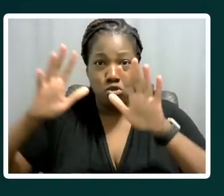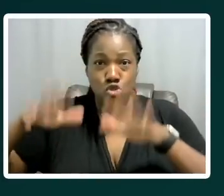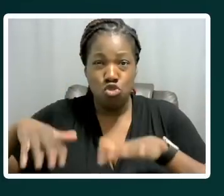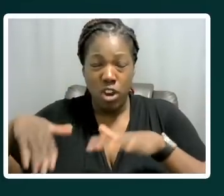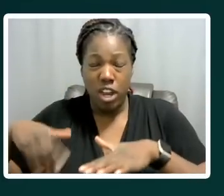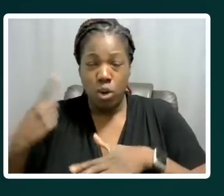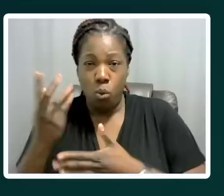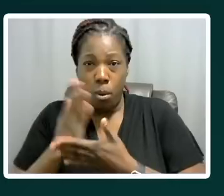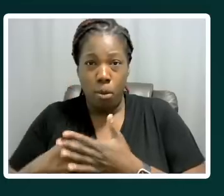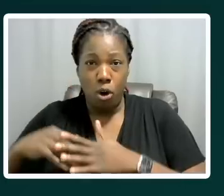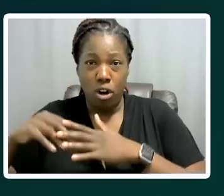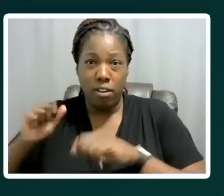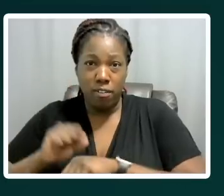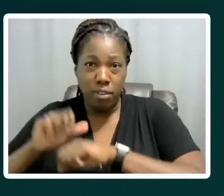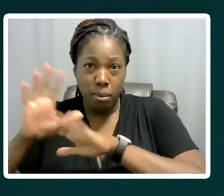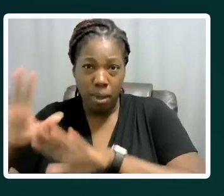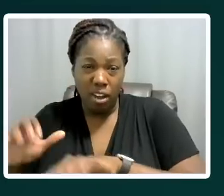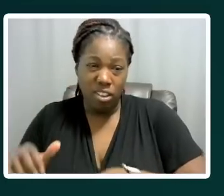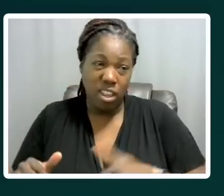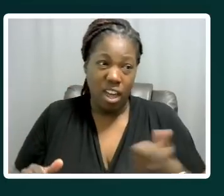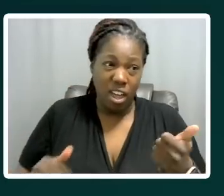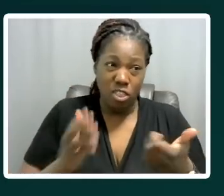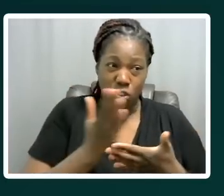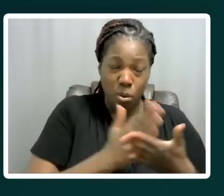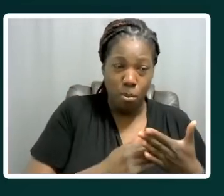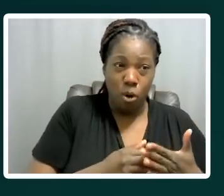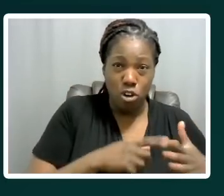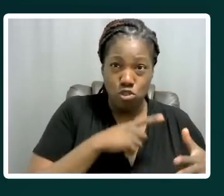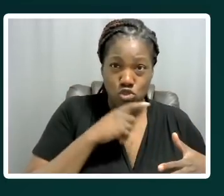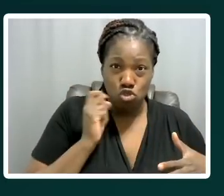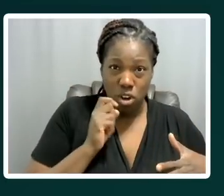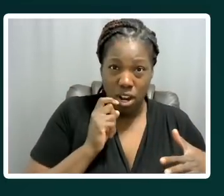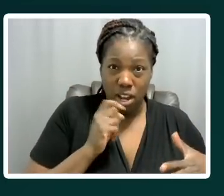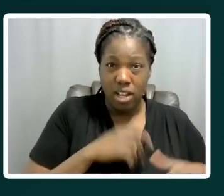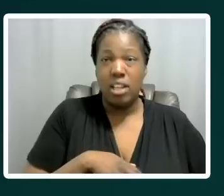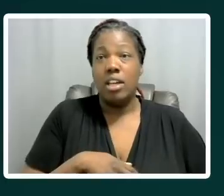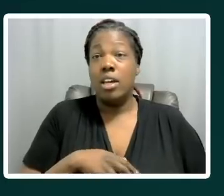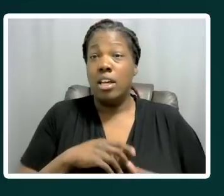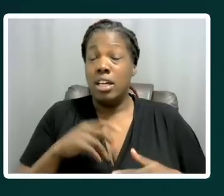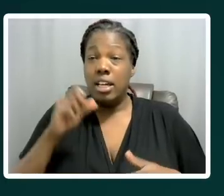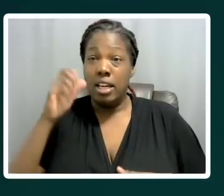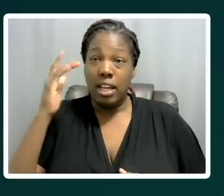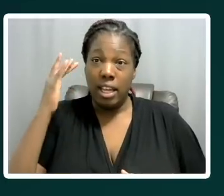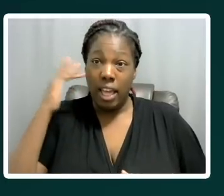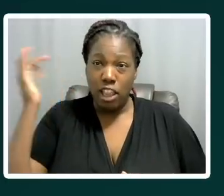leaving the other side completely dry. California is a great example of that phenomenon.